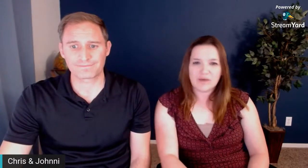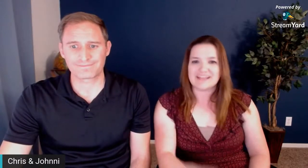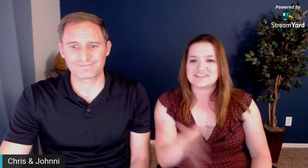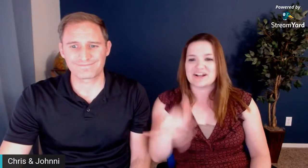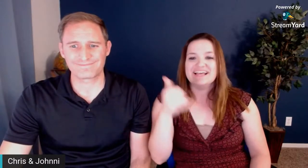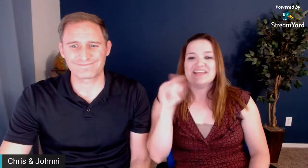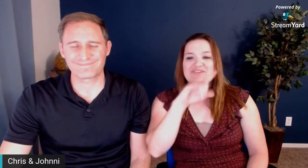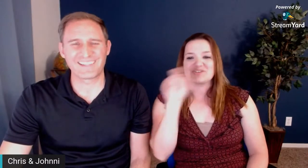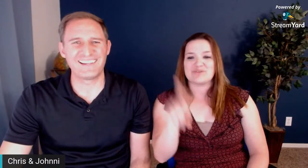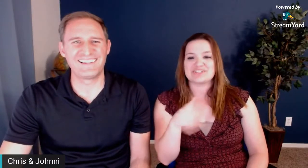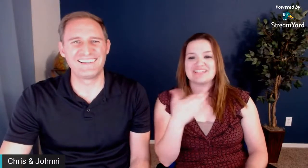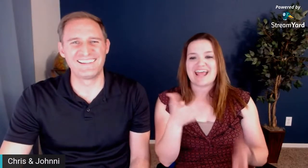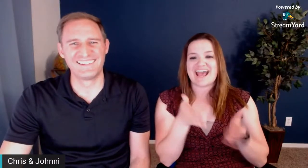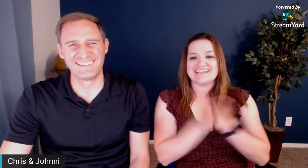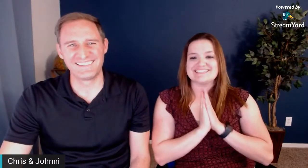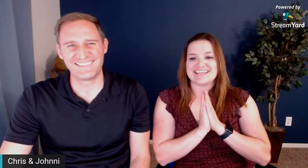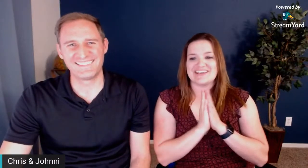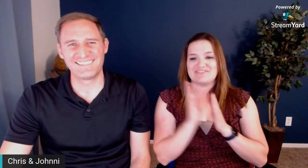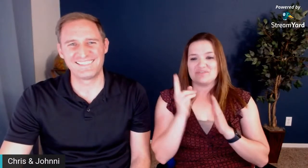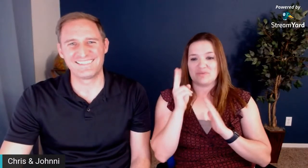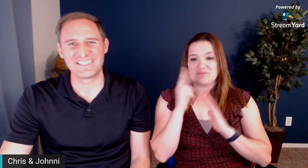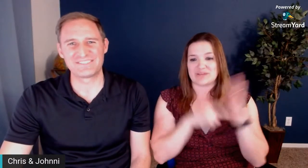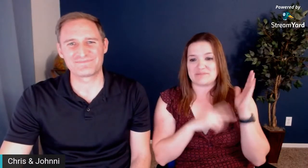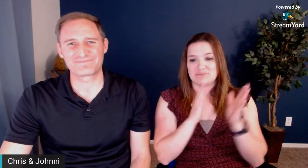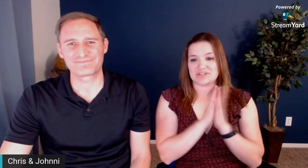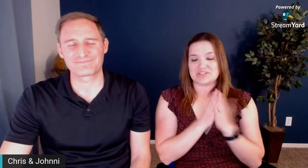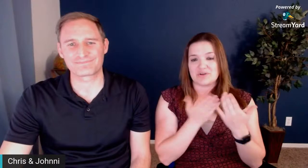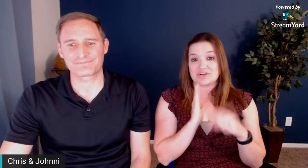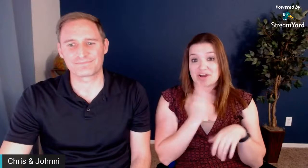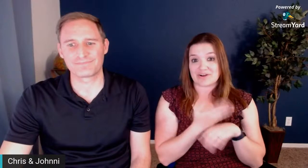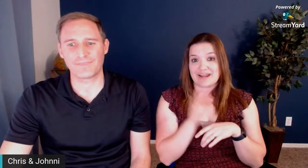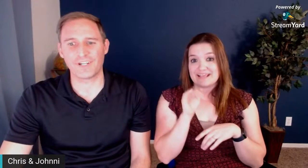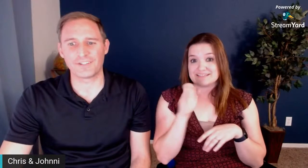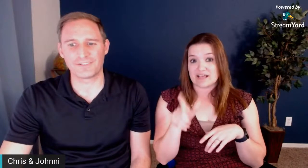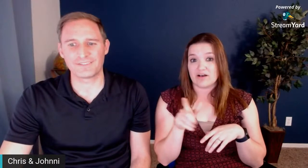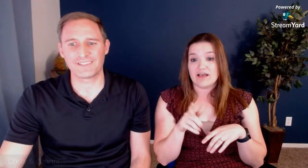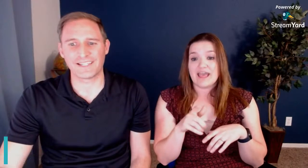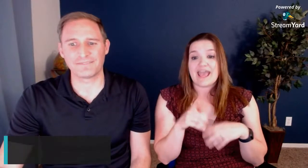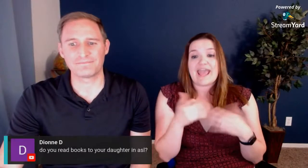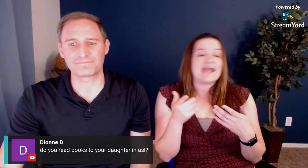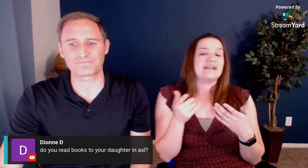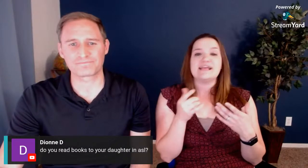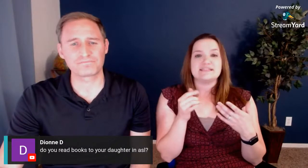what sorry there's a question that asked if we read books to our daughter in asl yeah and it's